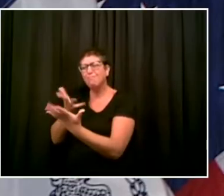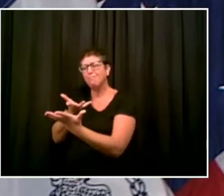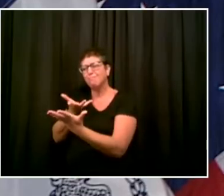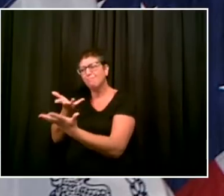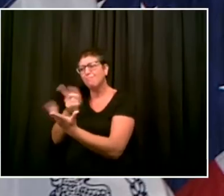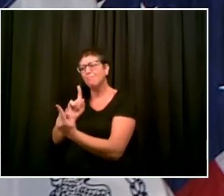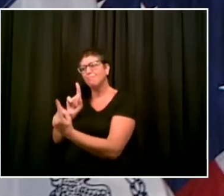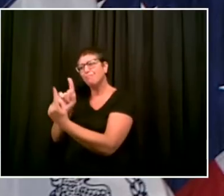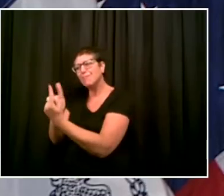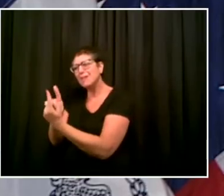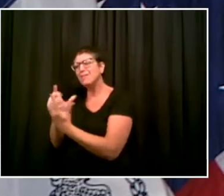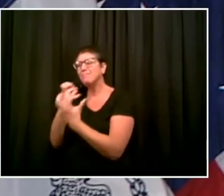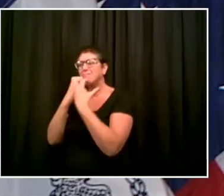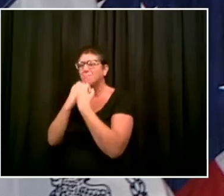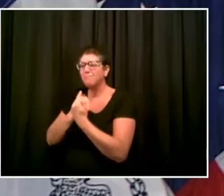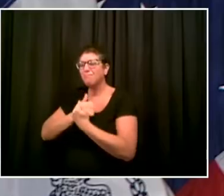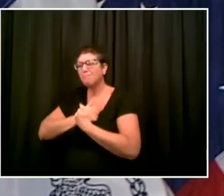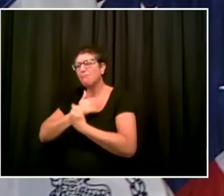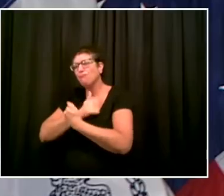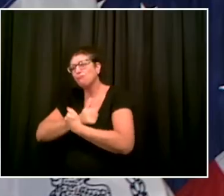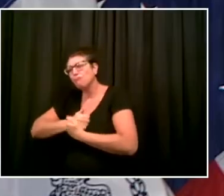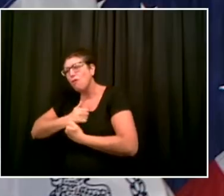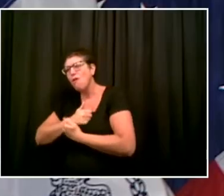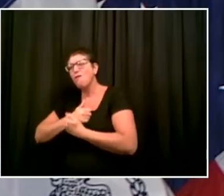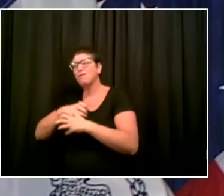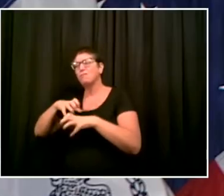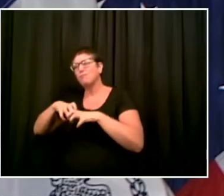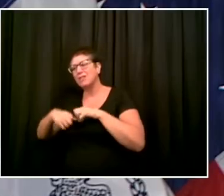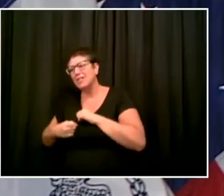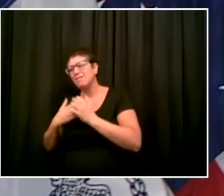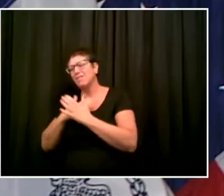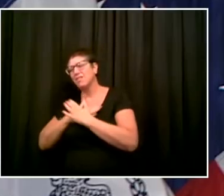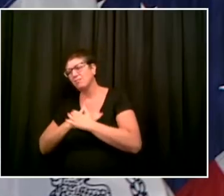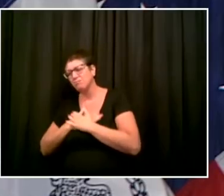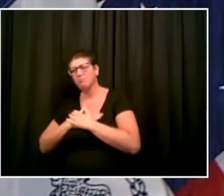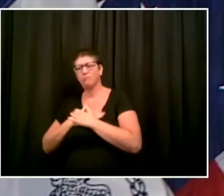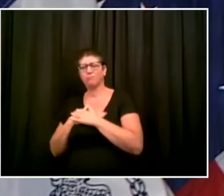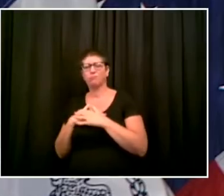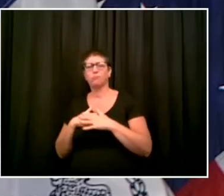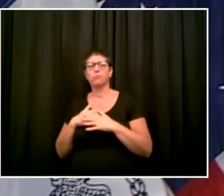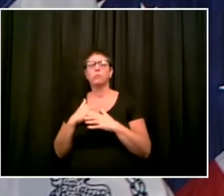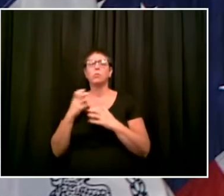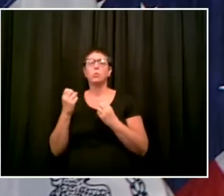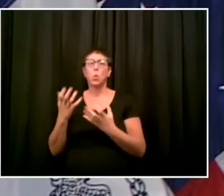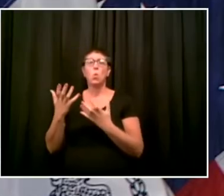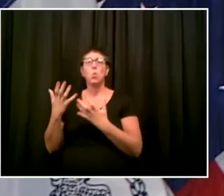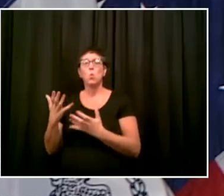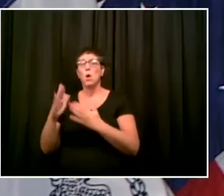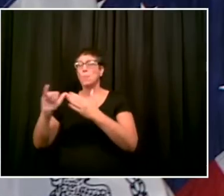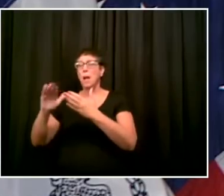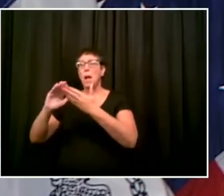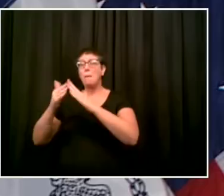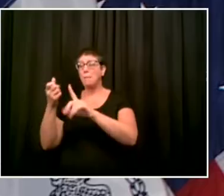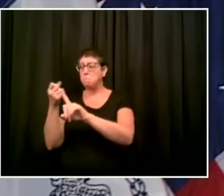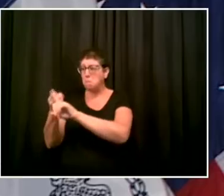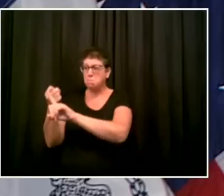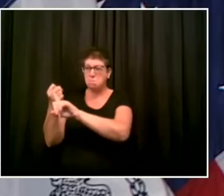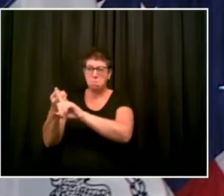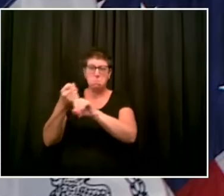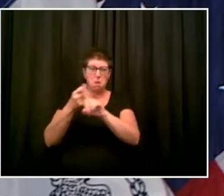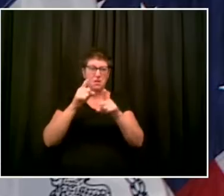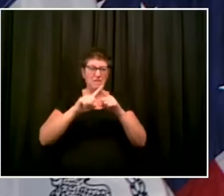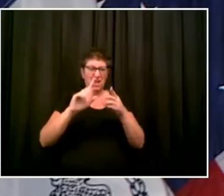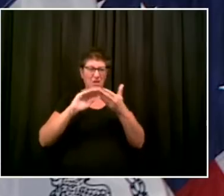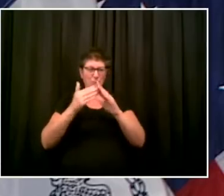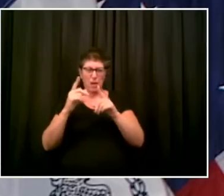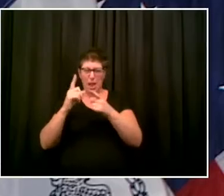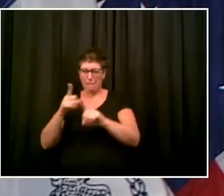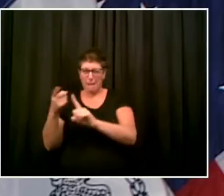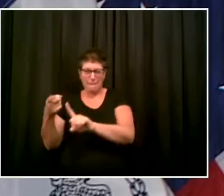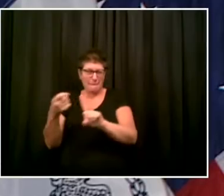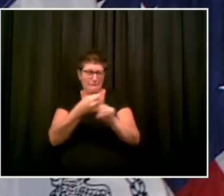WE SPENT TIME TO